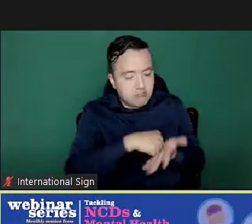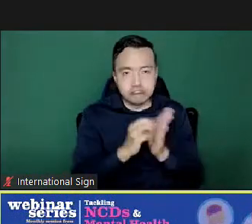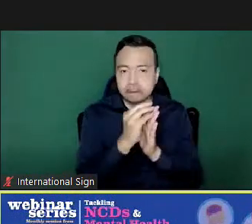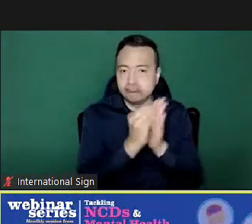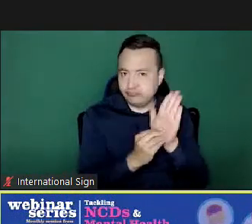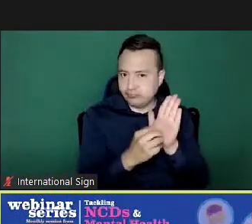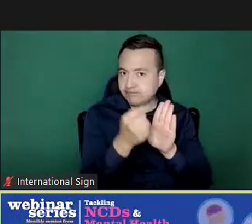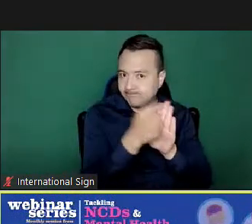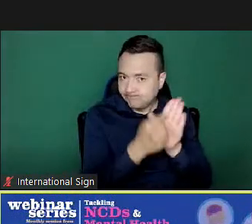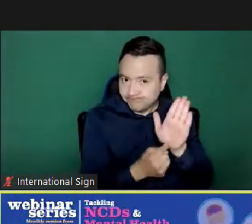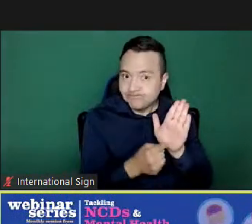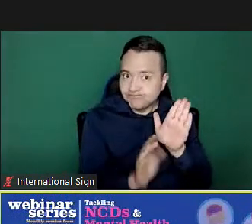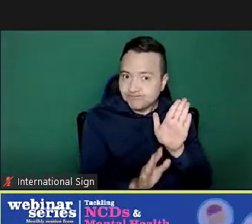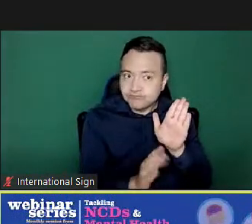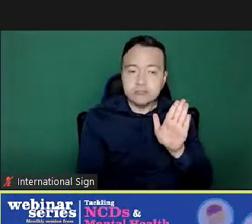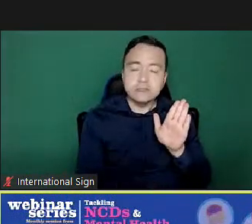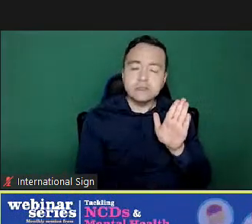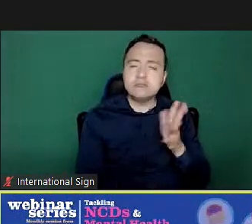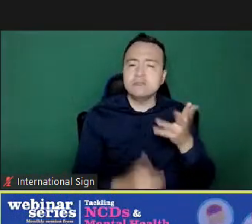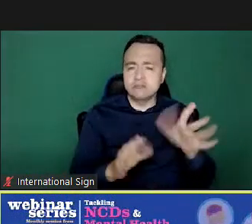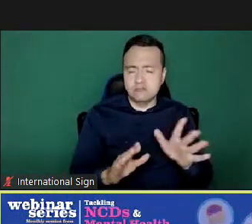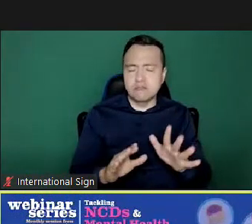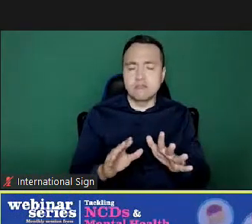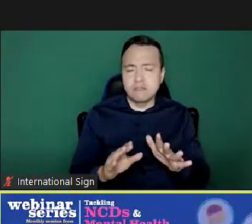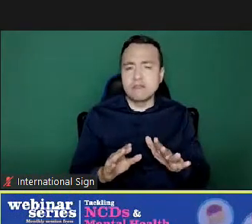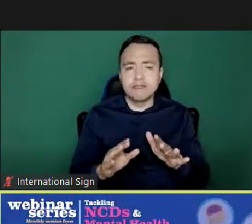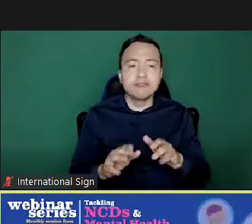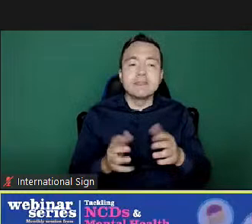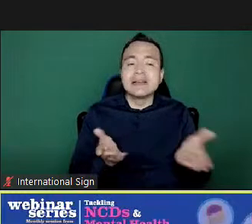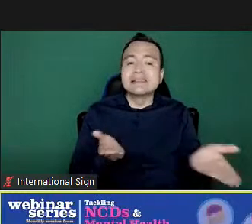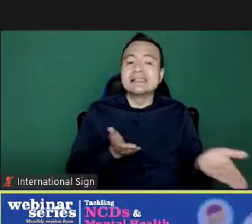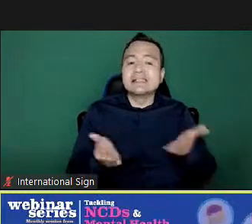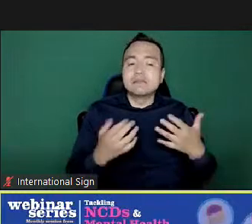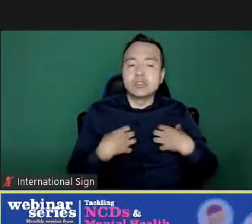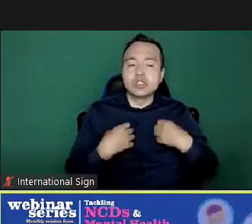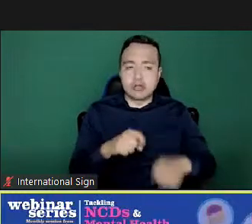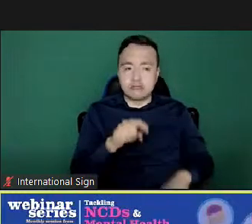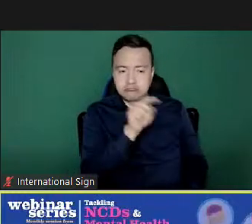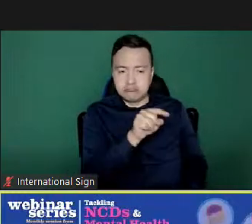The hearts technical package , diabetes management module, digital